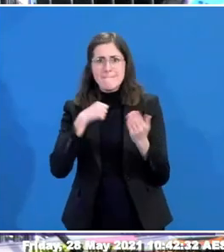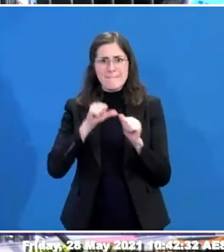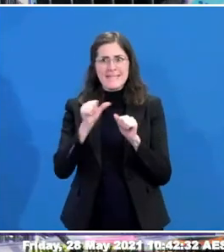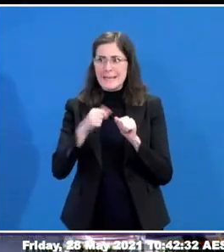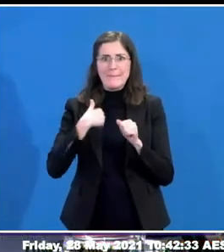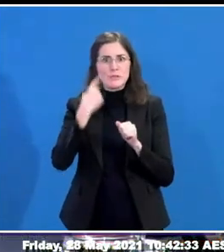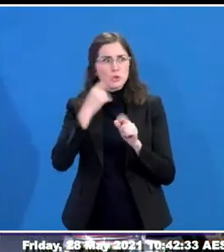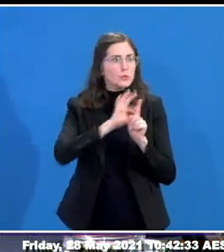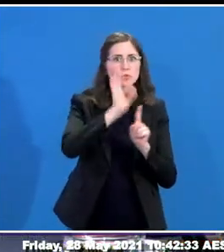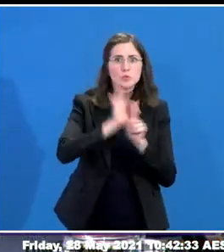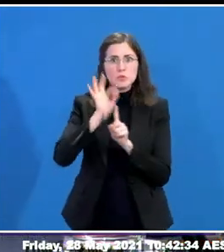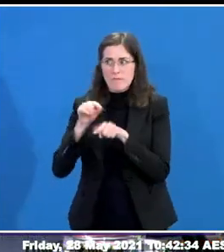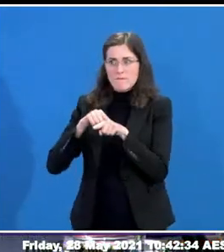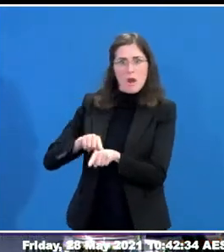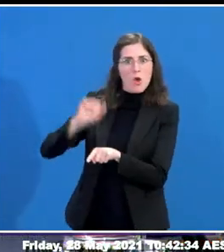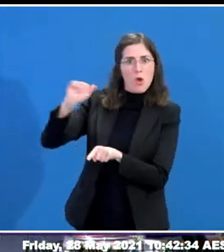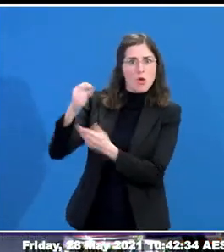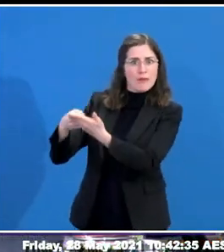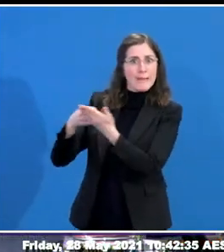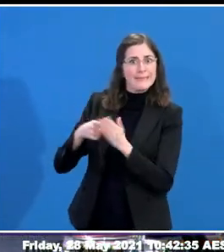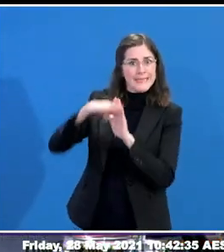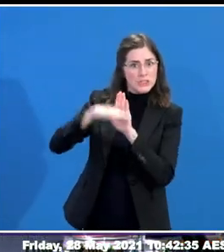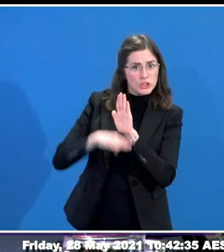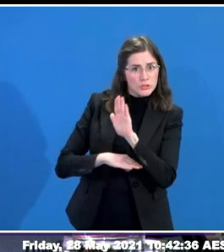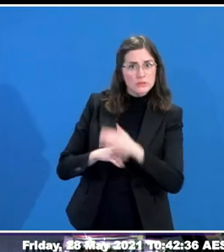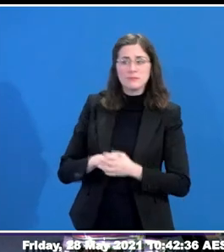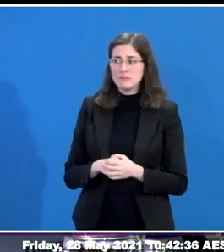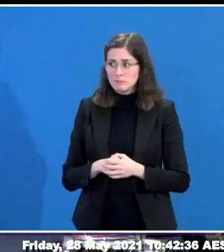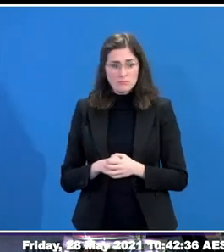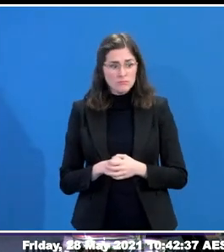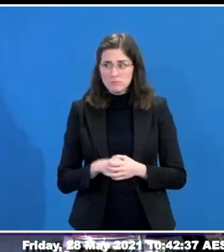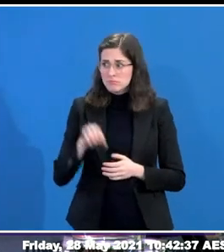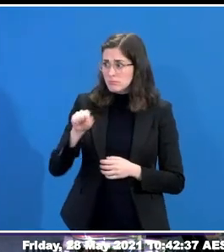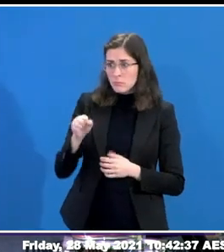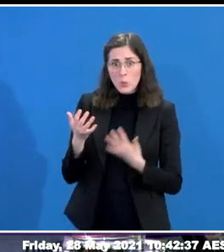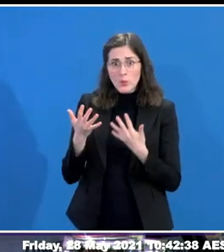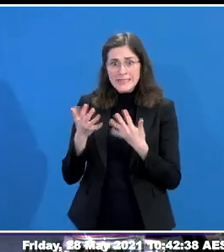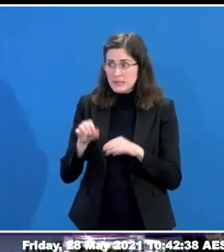Yes, we did follow the recommendations where in the majority of all cases.